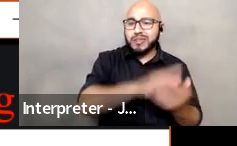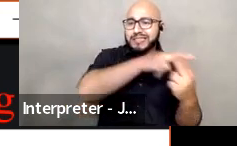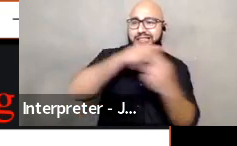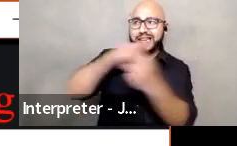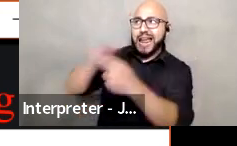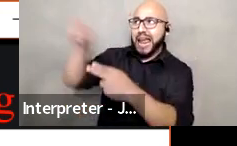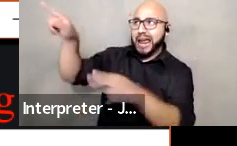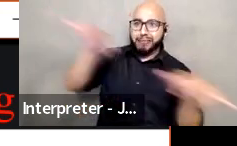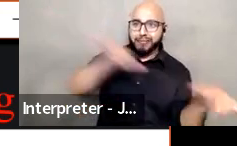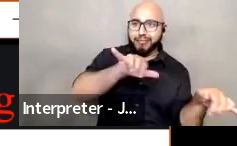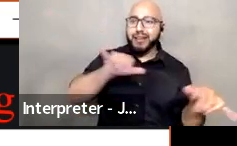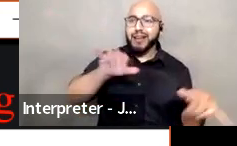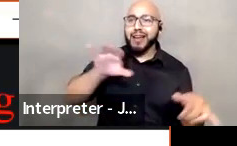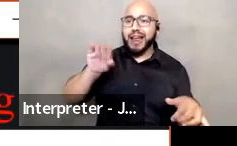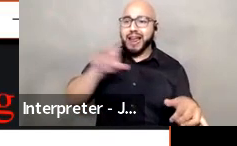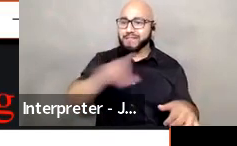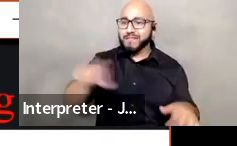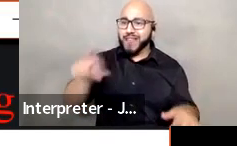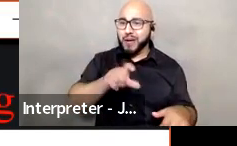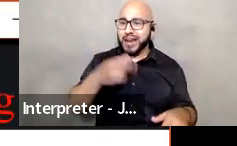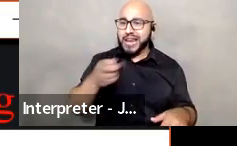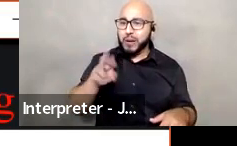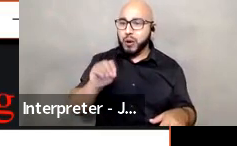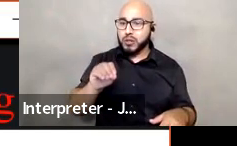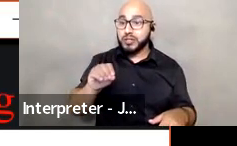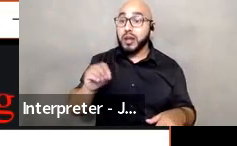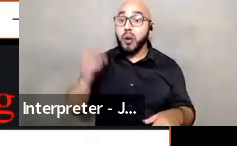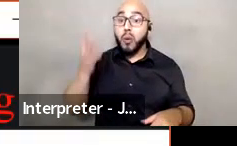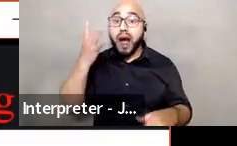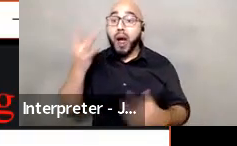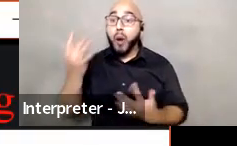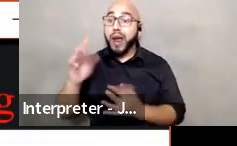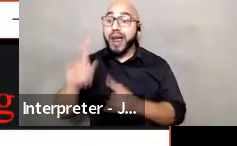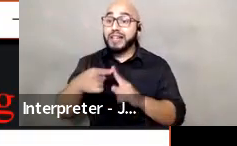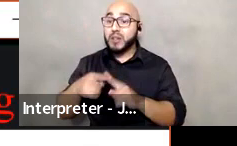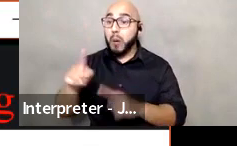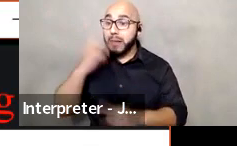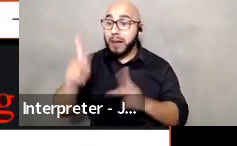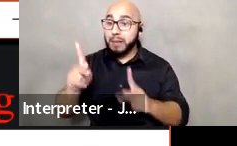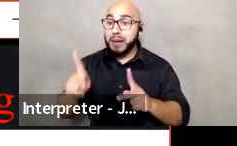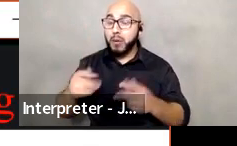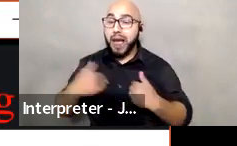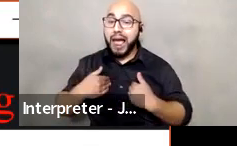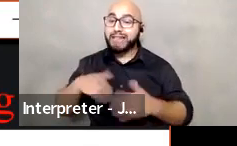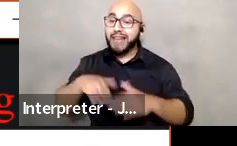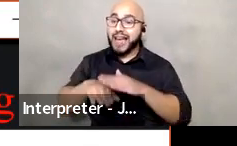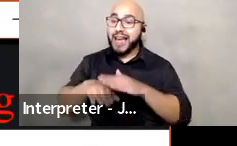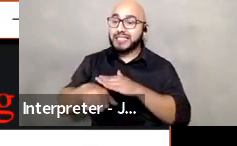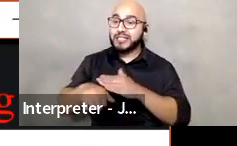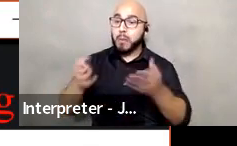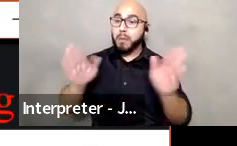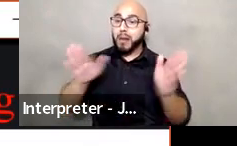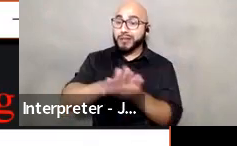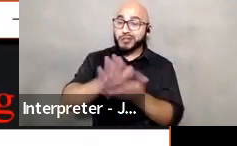Now they wait until black people. Get. Access to the public school system and through integration.